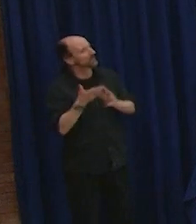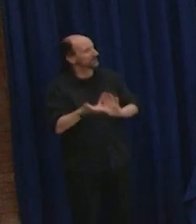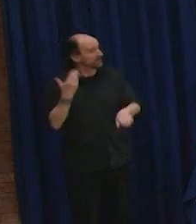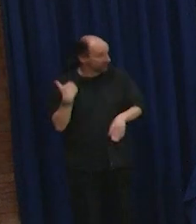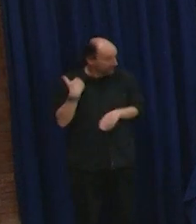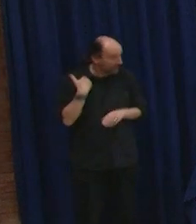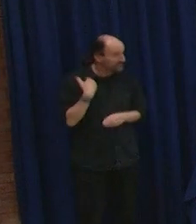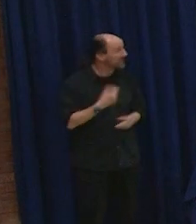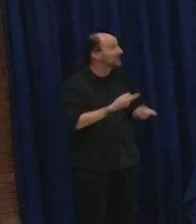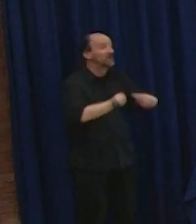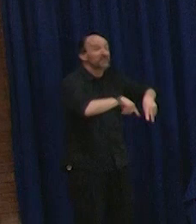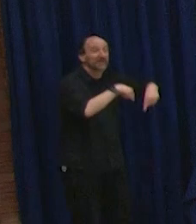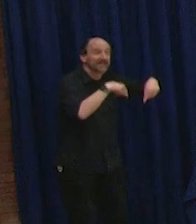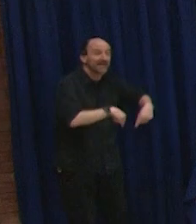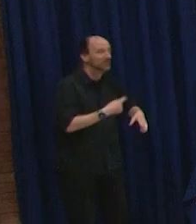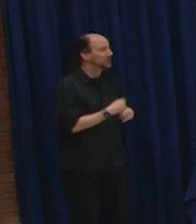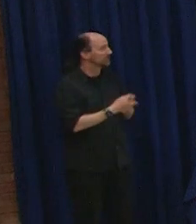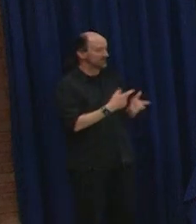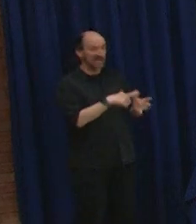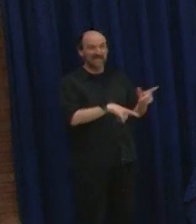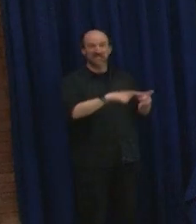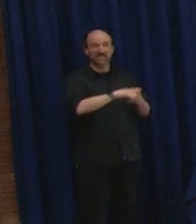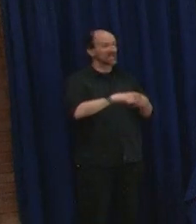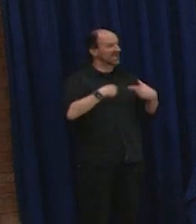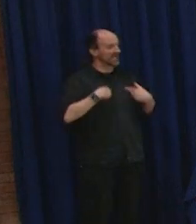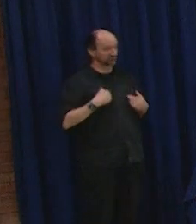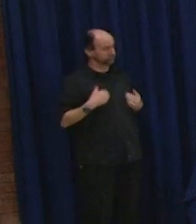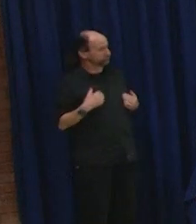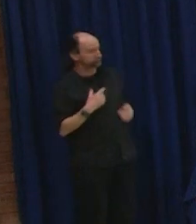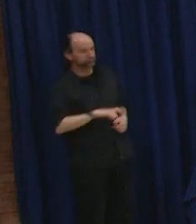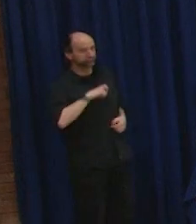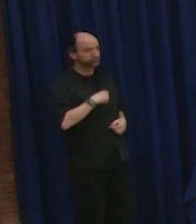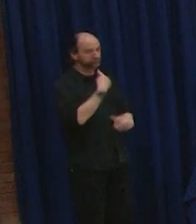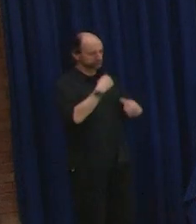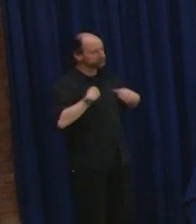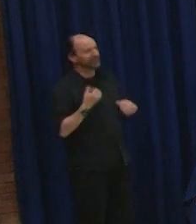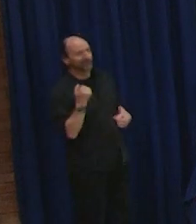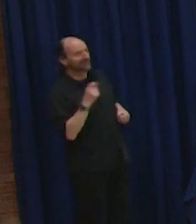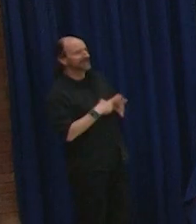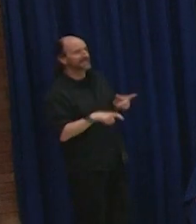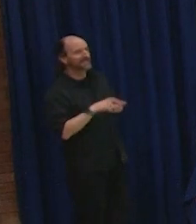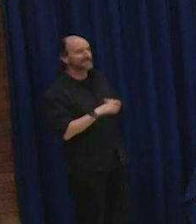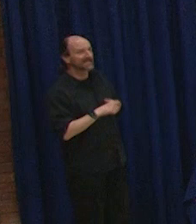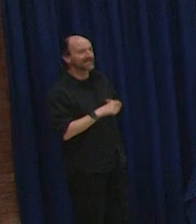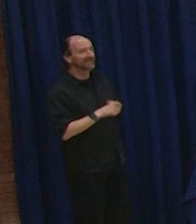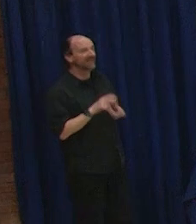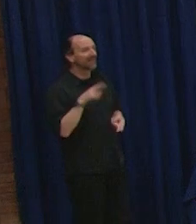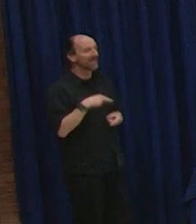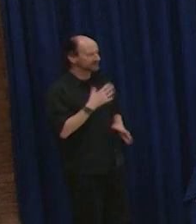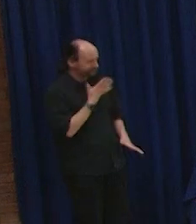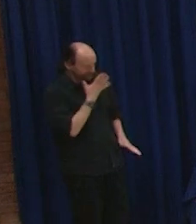worrying about that I don't care telling you at my stage in my game so but you know what I mean, but I think because it's I'm at a different stage of my career, I think if you're in the